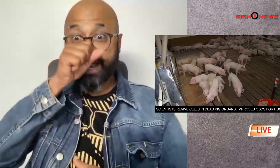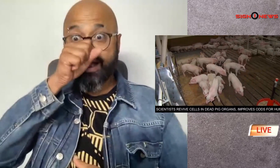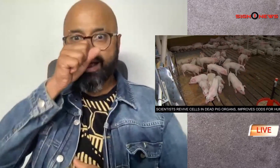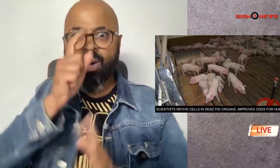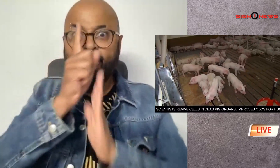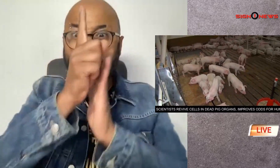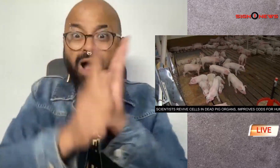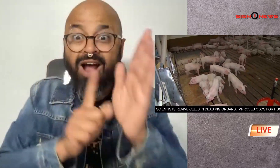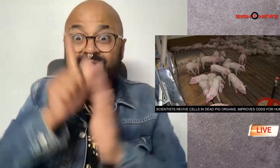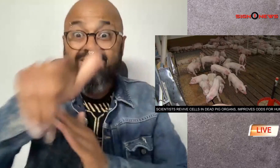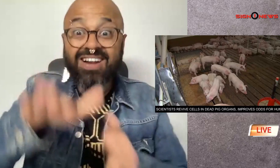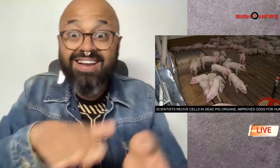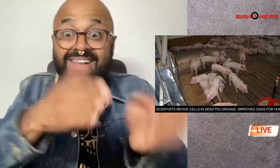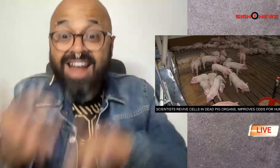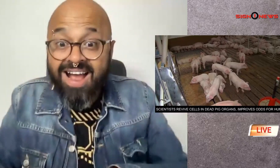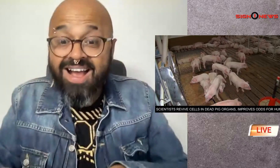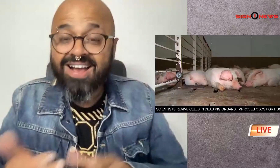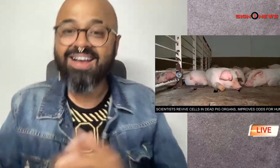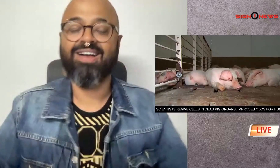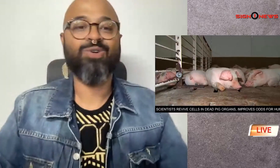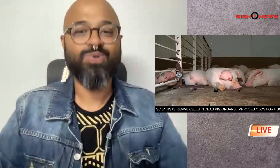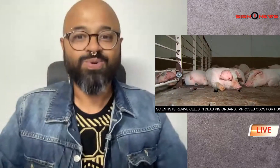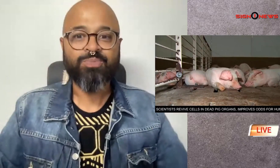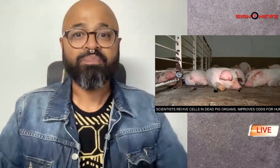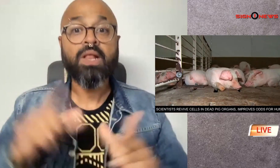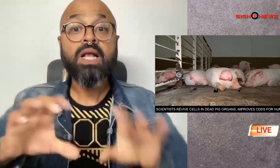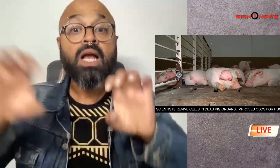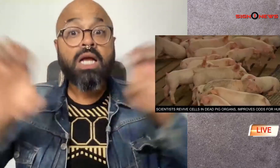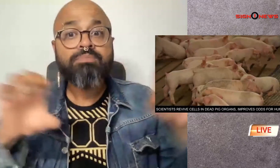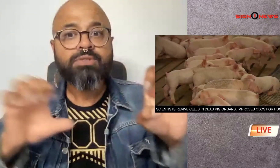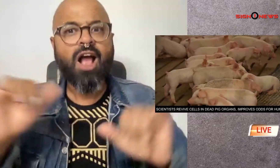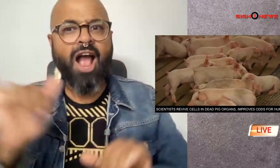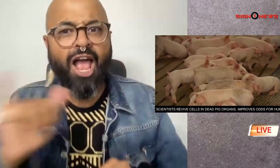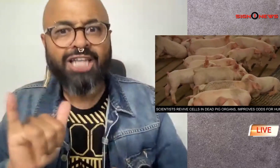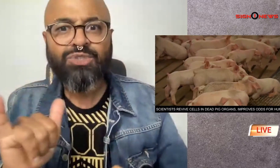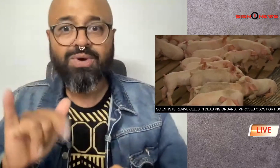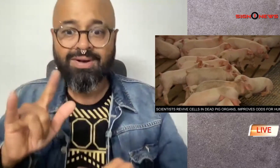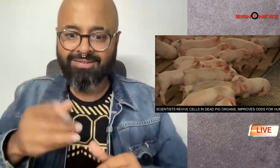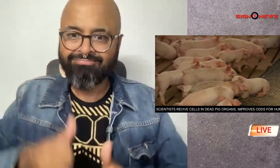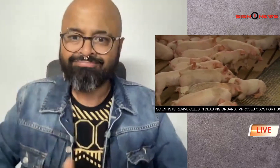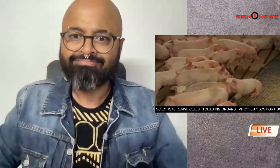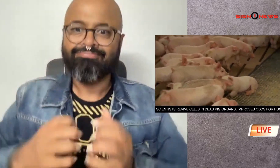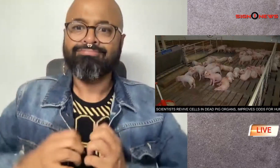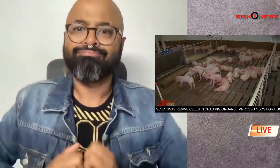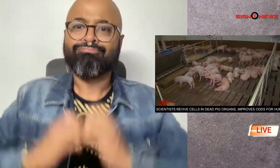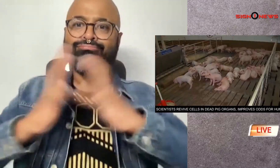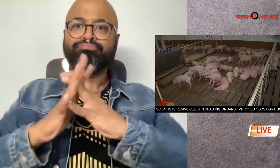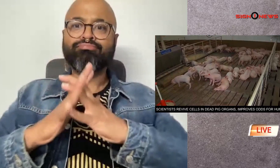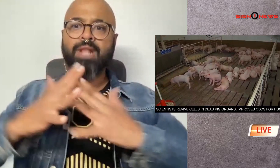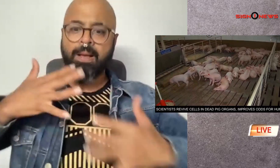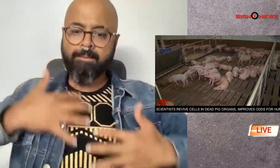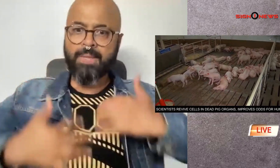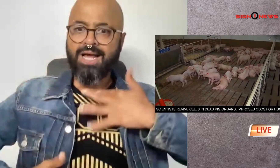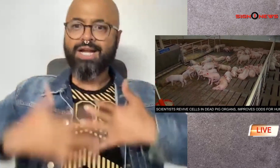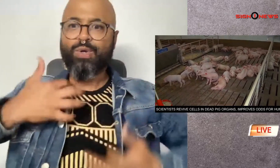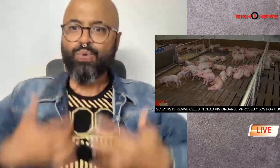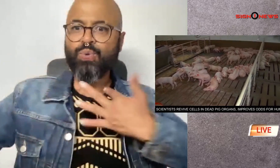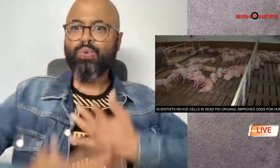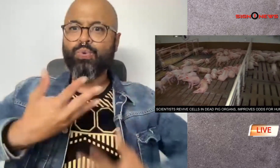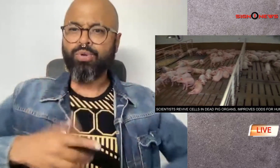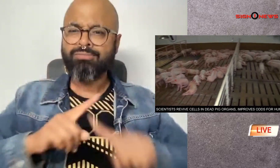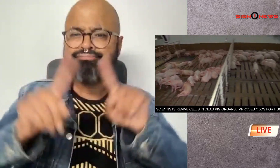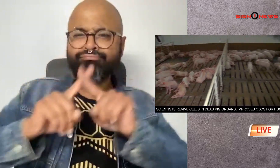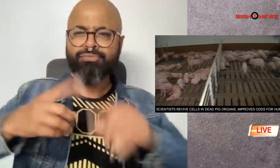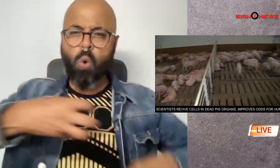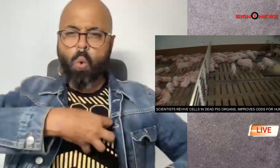in the pig one hour after it died the experiment also restored blood flow in multiple organs